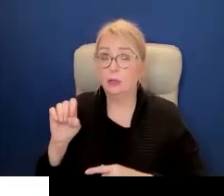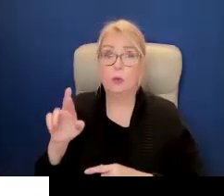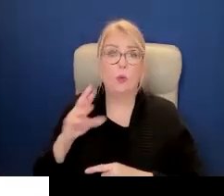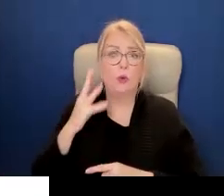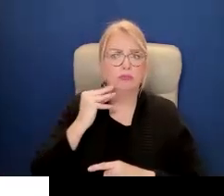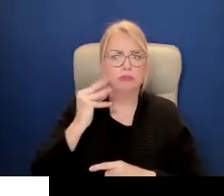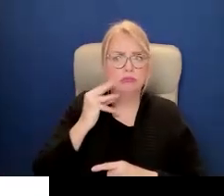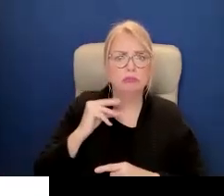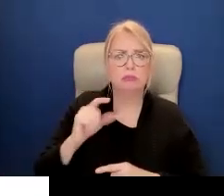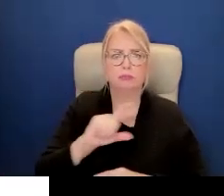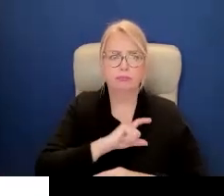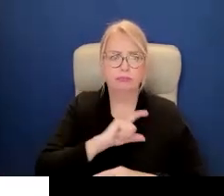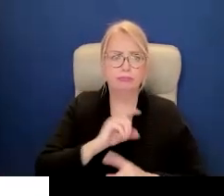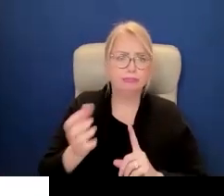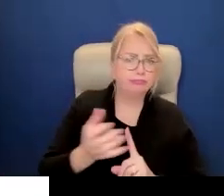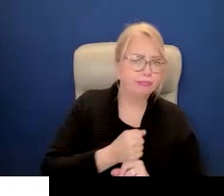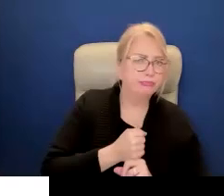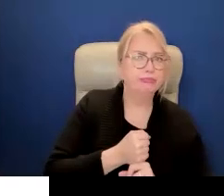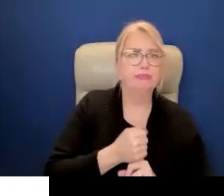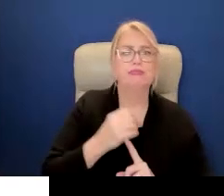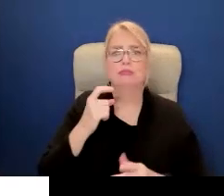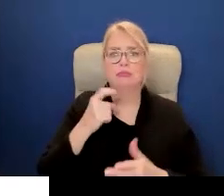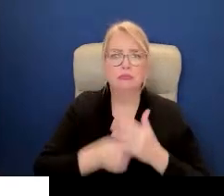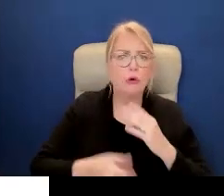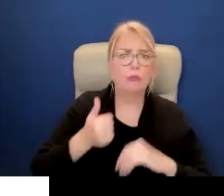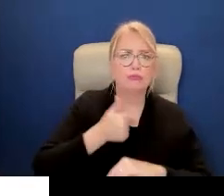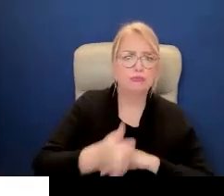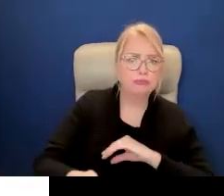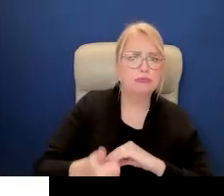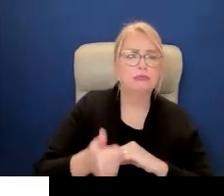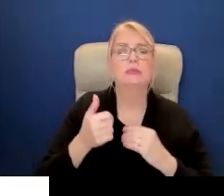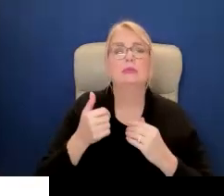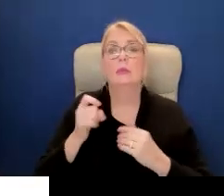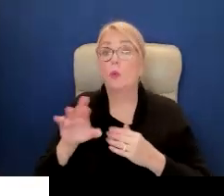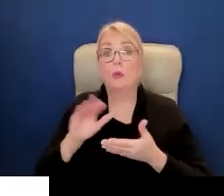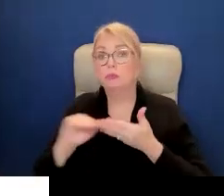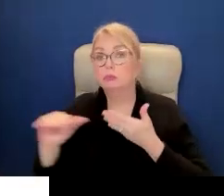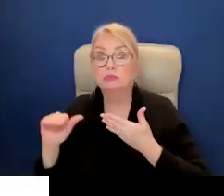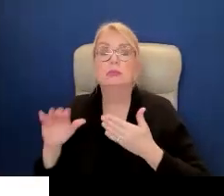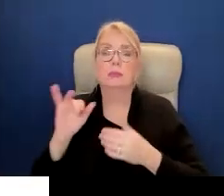and if they've been arrested, detained and charged and convicted or if charges were dismissed, that's also very important.